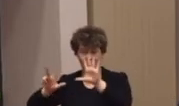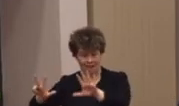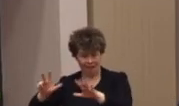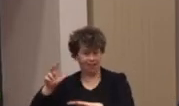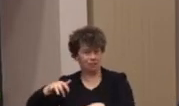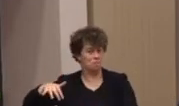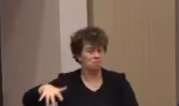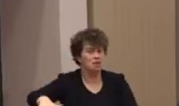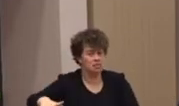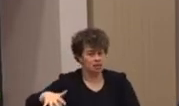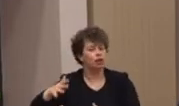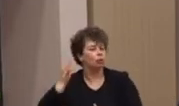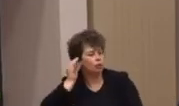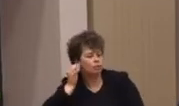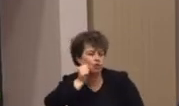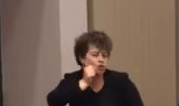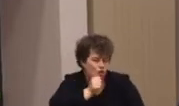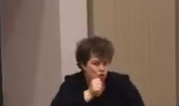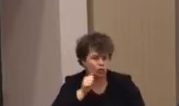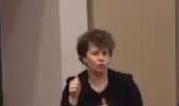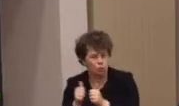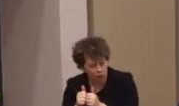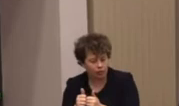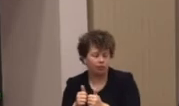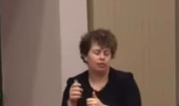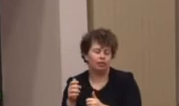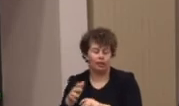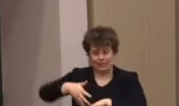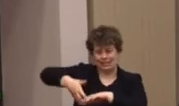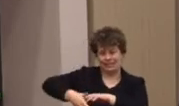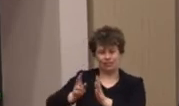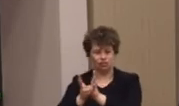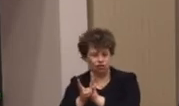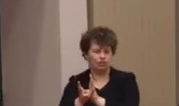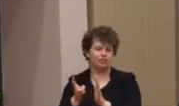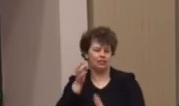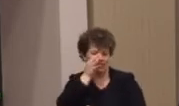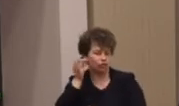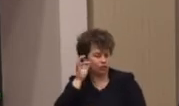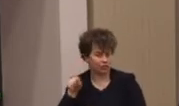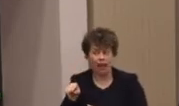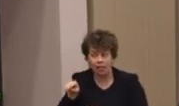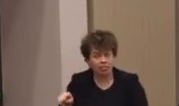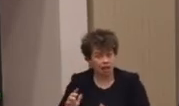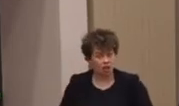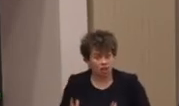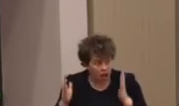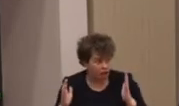all around the global (indiscernible) are affected uniquely by the climate change, environmental